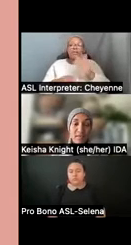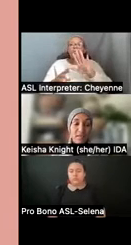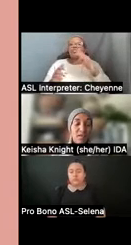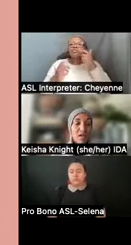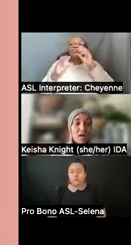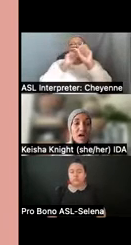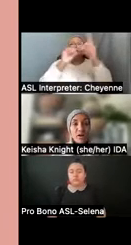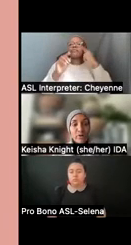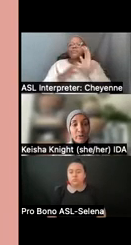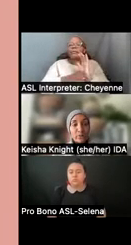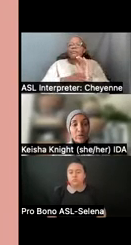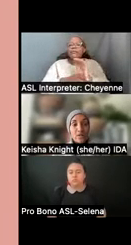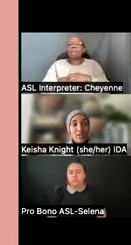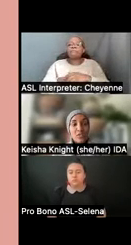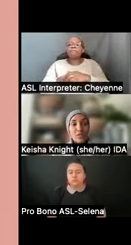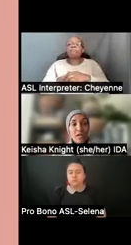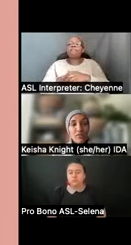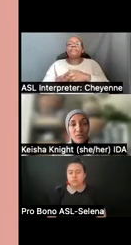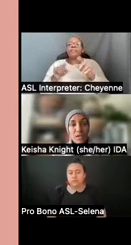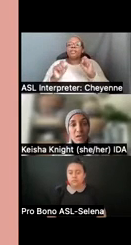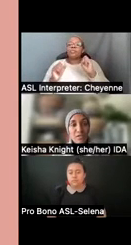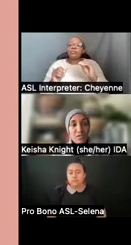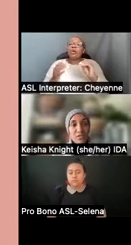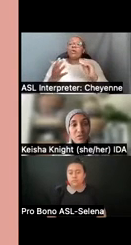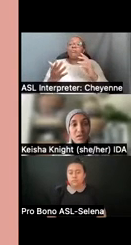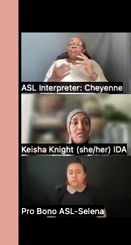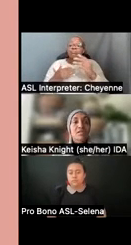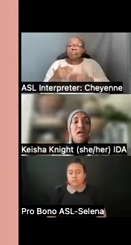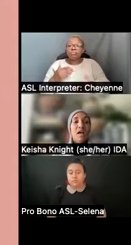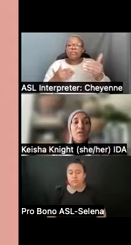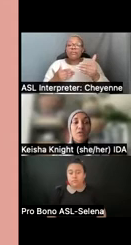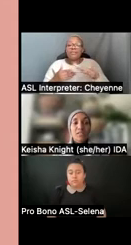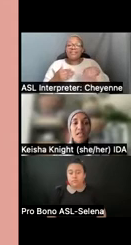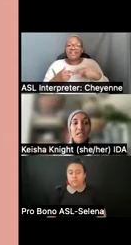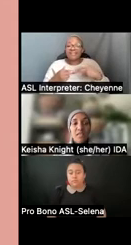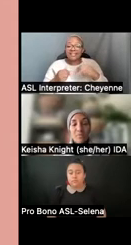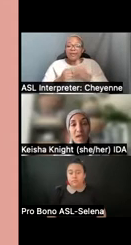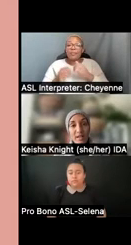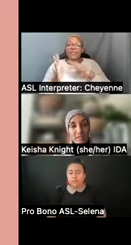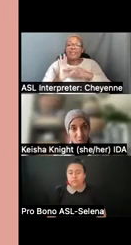And so, kind of moving on to the next slide with intended impact and key creative personnel.